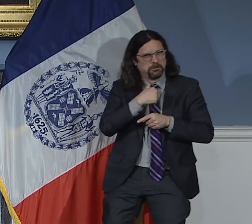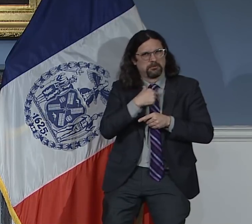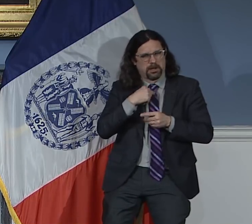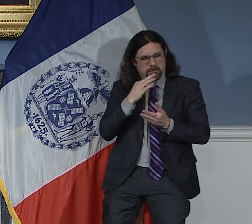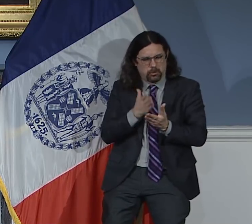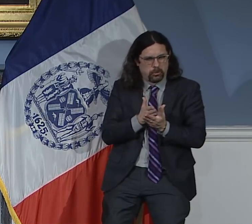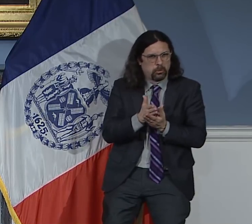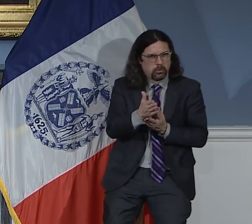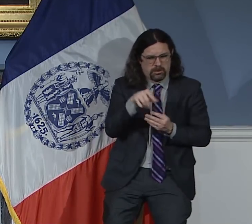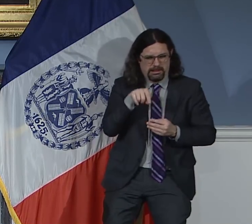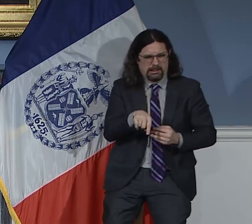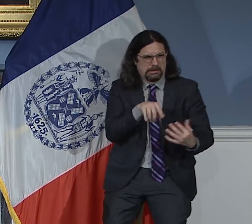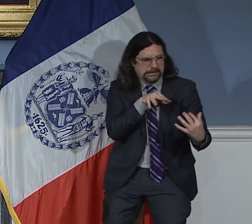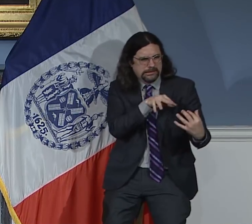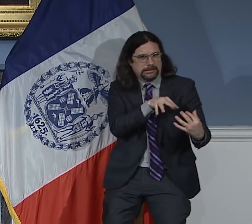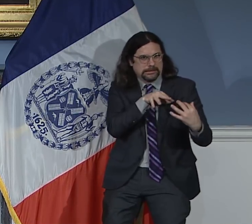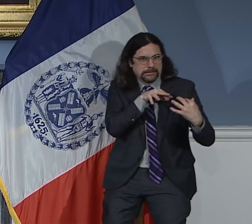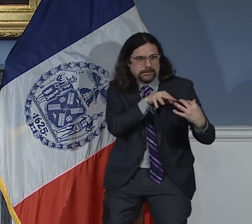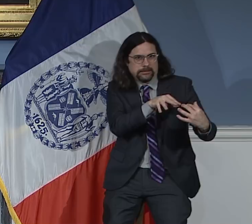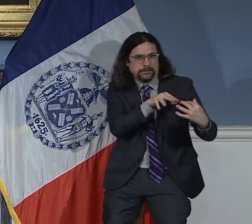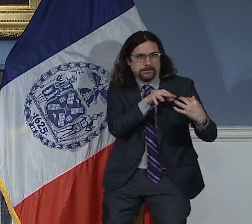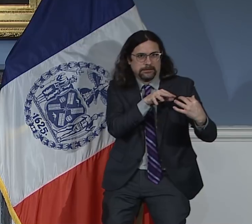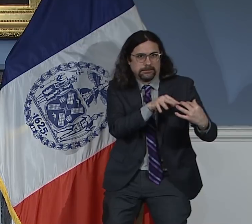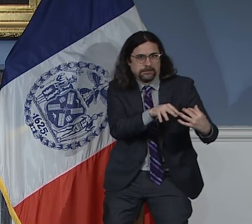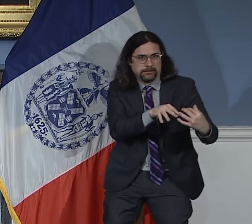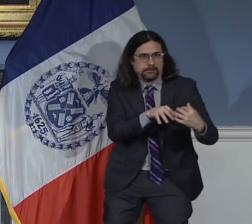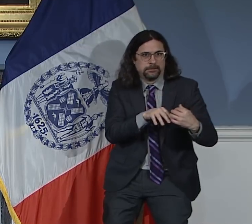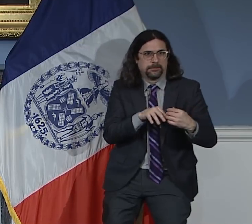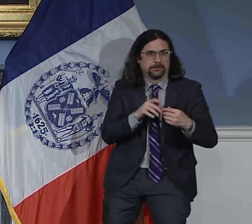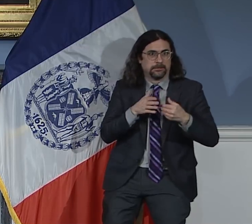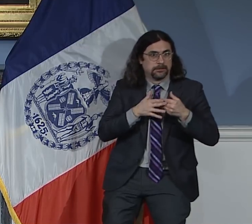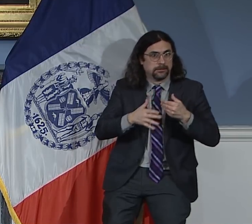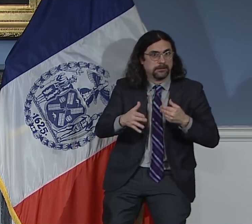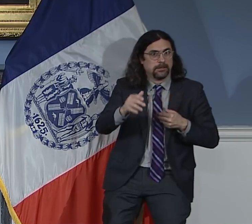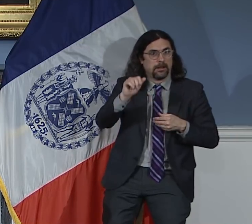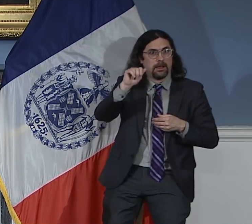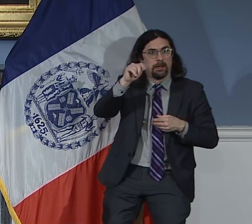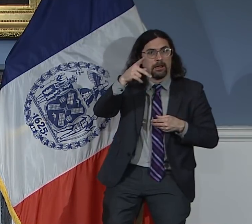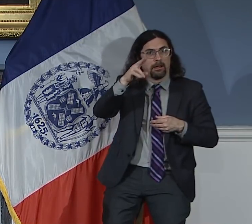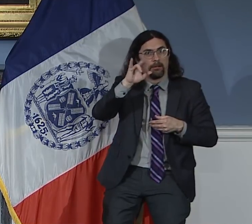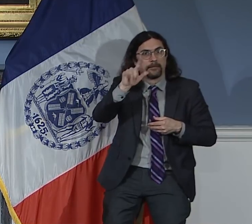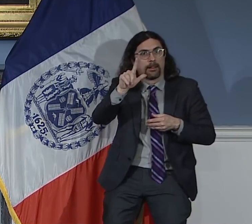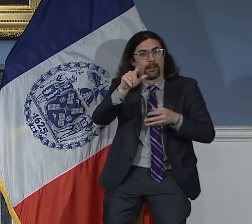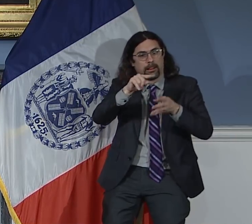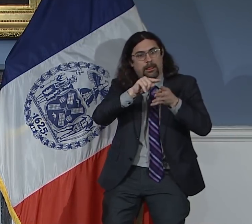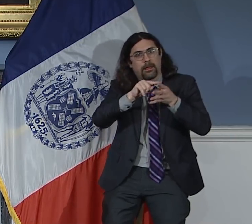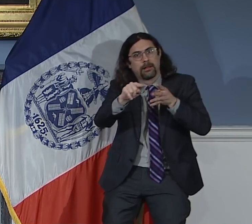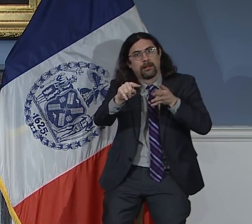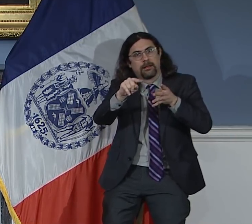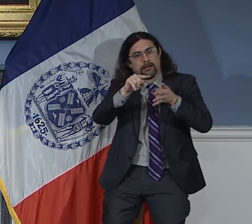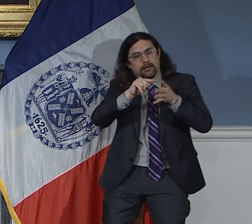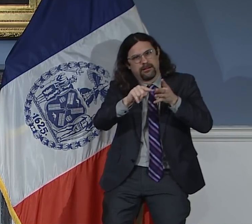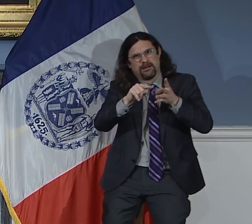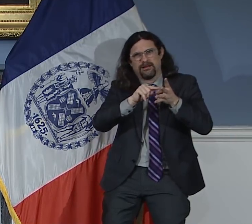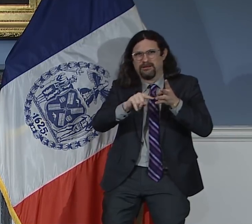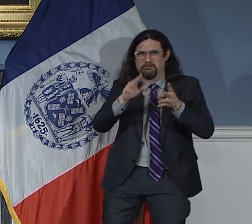WHAT. BUT AS WE GET INTO APRIL, THE FARTHER WE GET IO NTARIPL,HE T MORE WE WILL NEED THE HELP OF THE EFDEALR